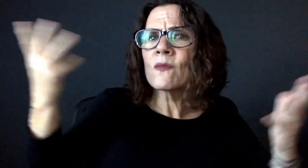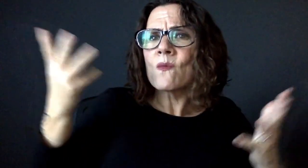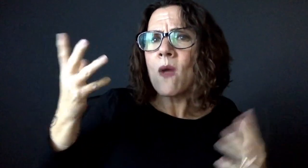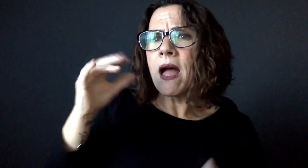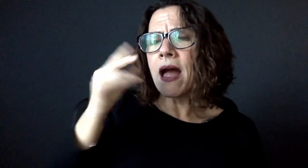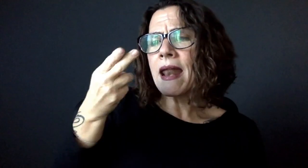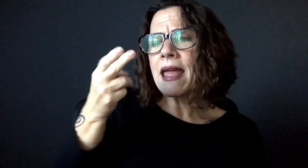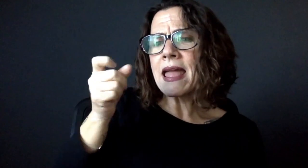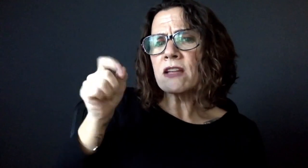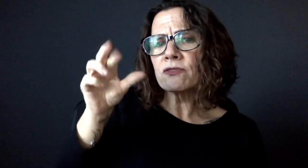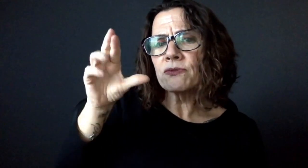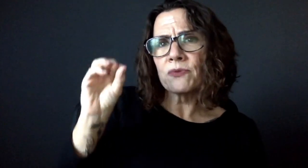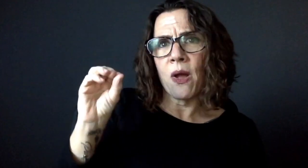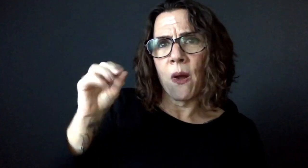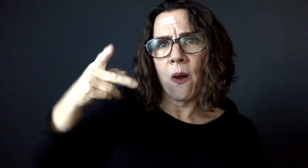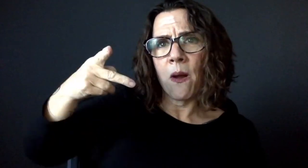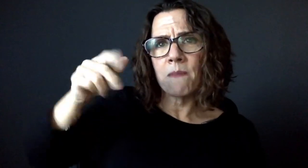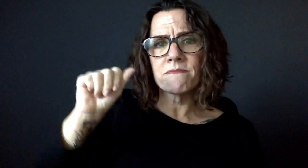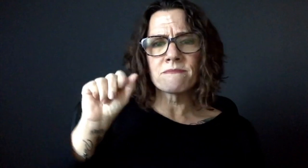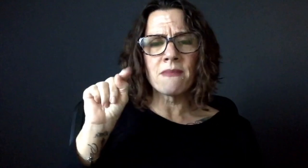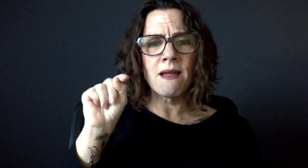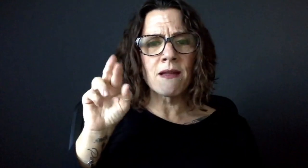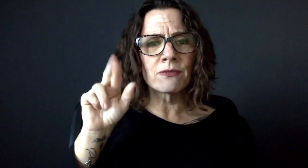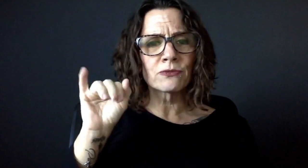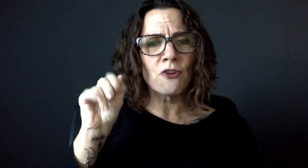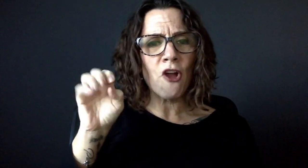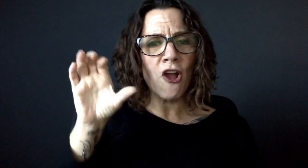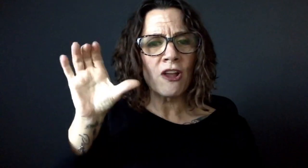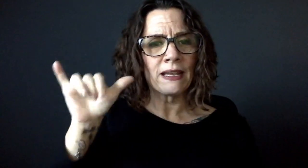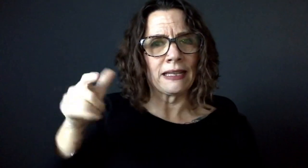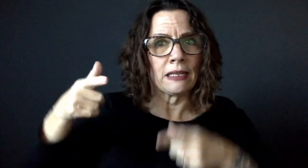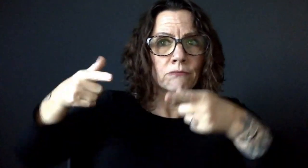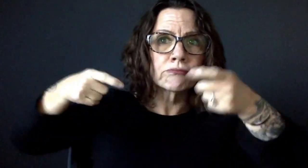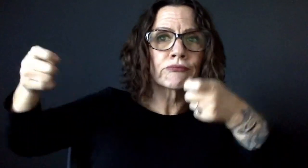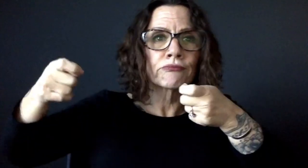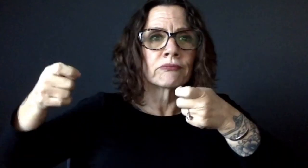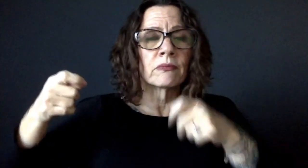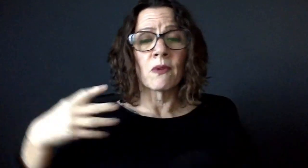its interrelations with heteropatriarchy,